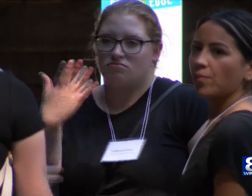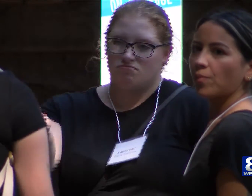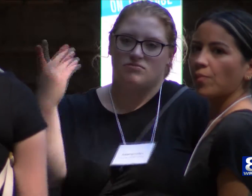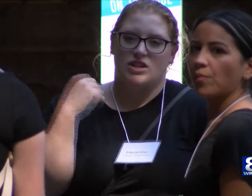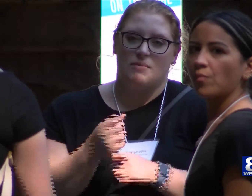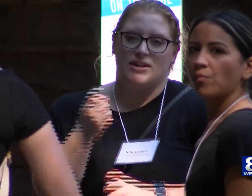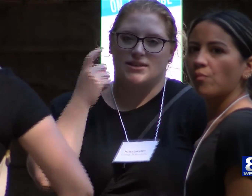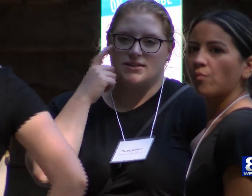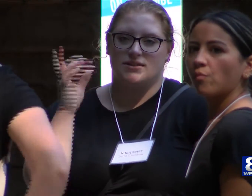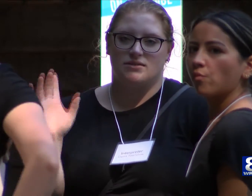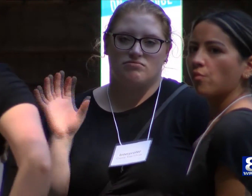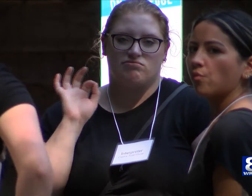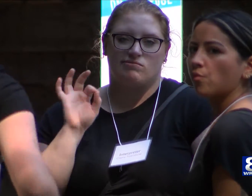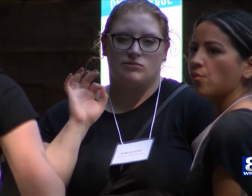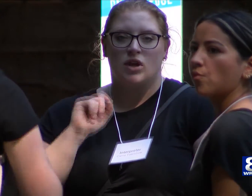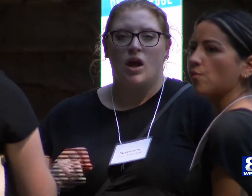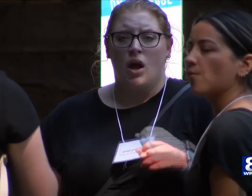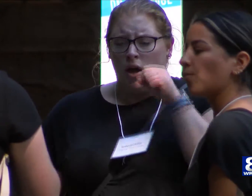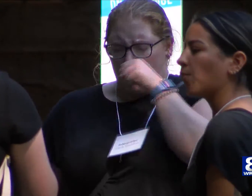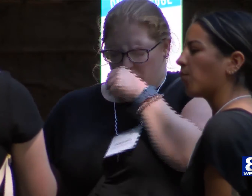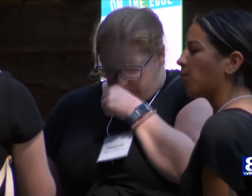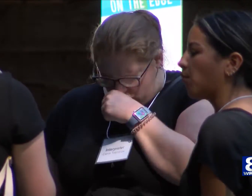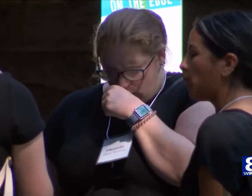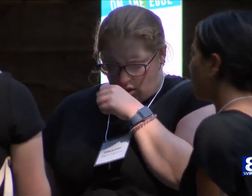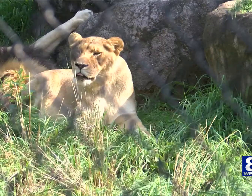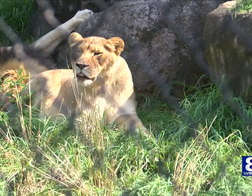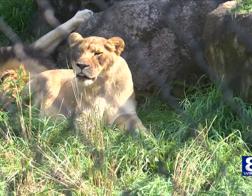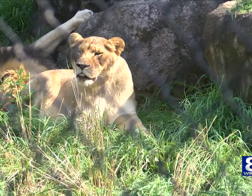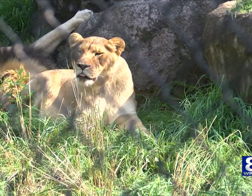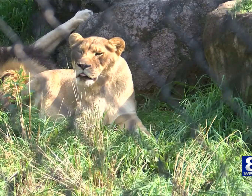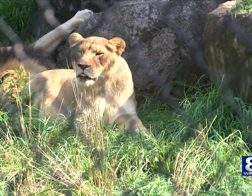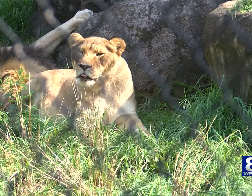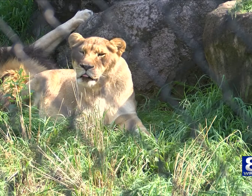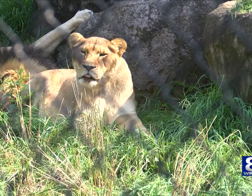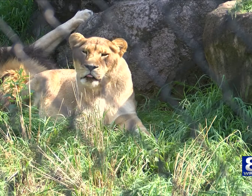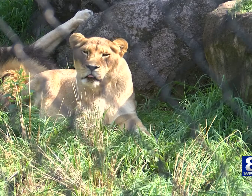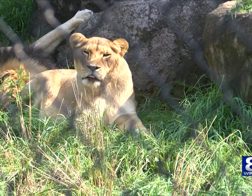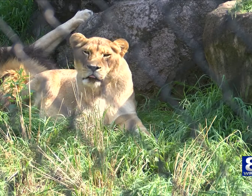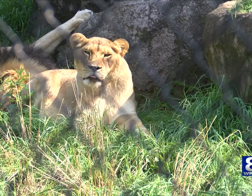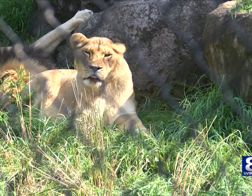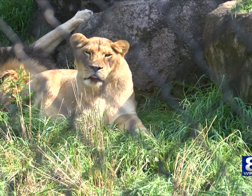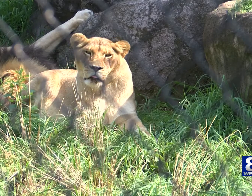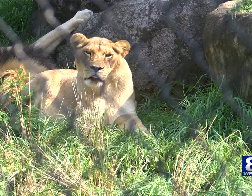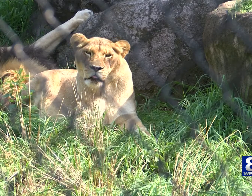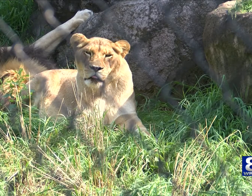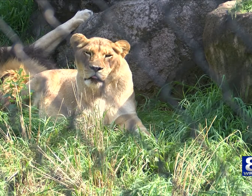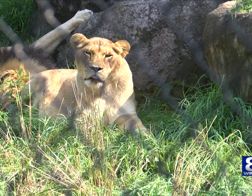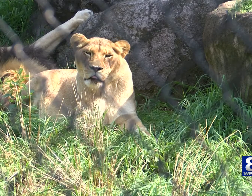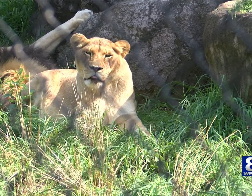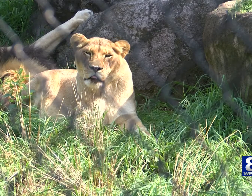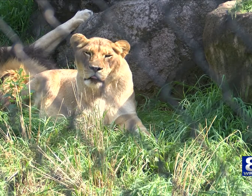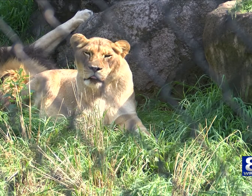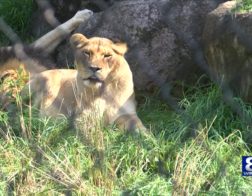weekend - providing guests fully interpreted zookeeper chats with